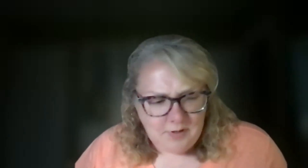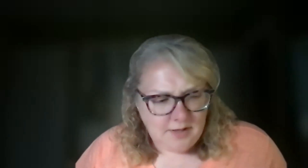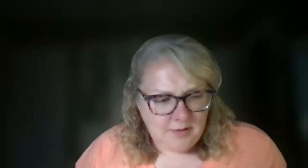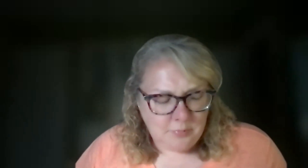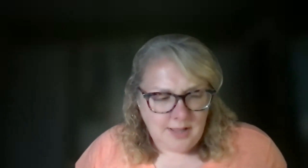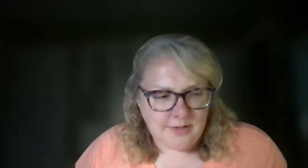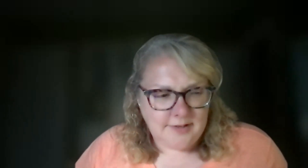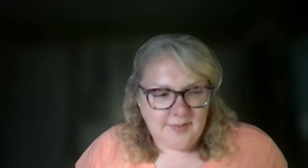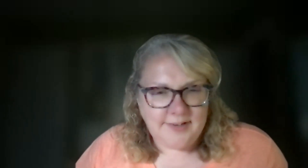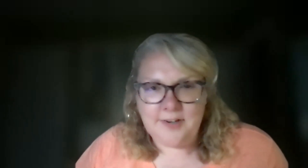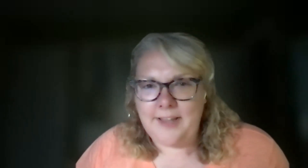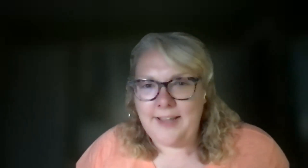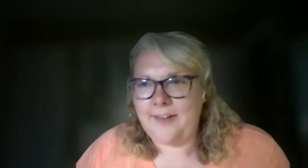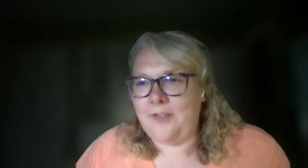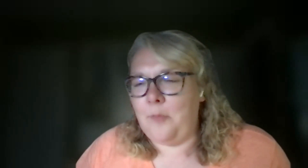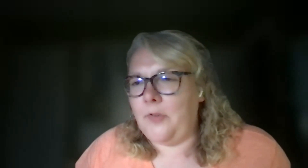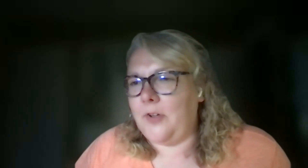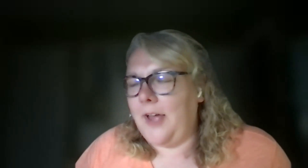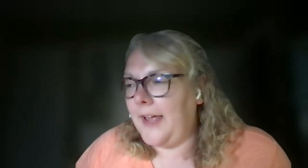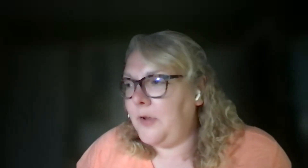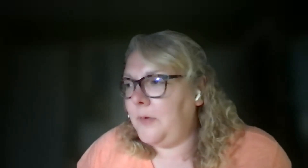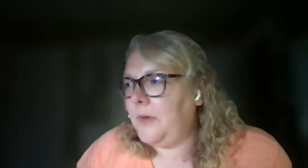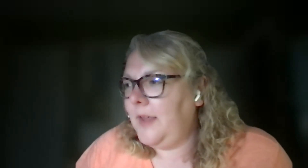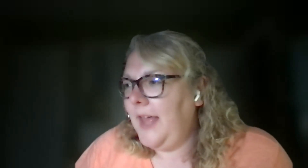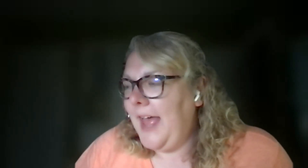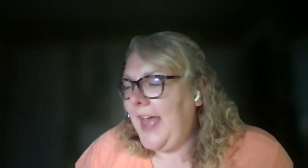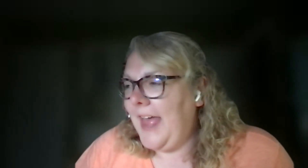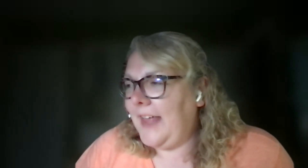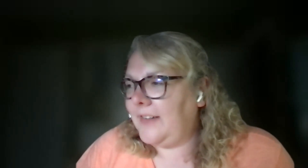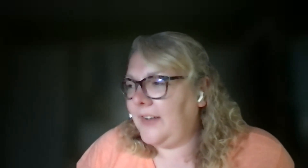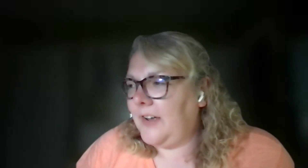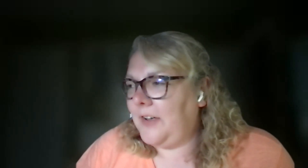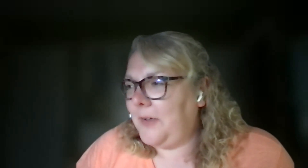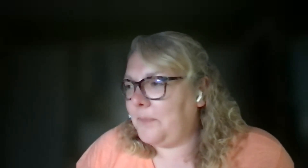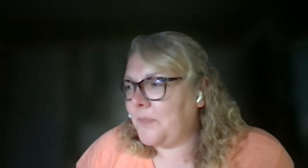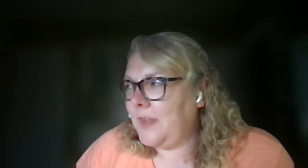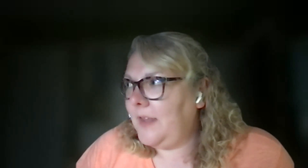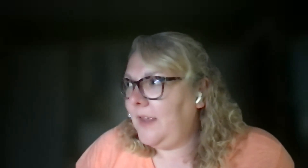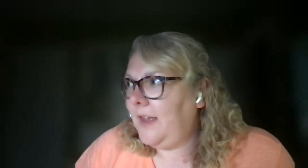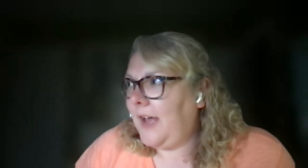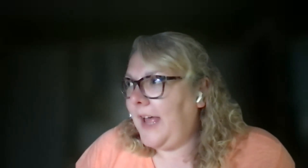I'm a product designer in Columbus Ohio, and